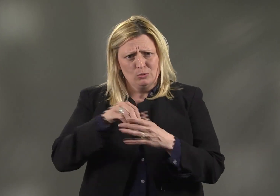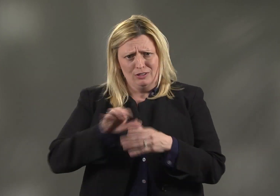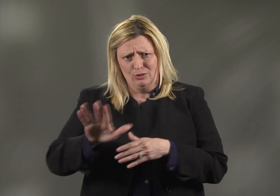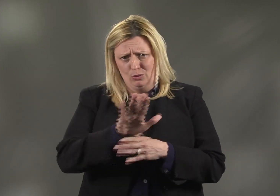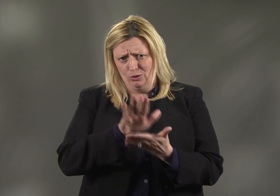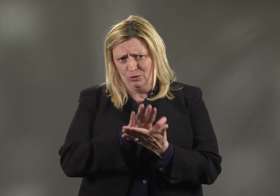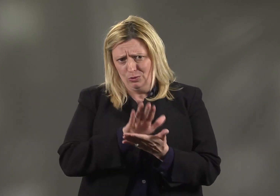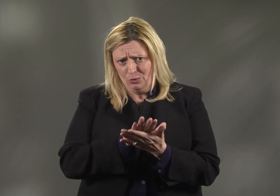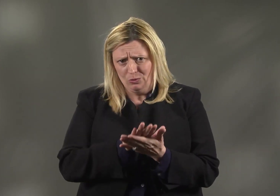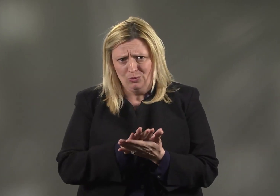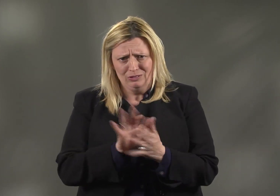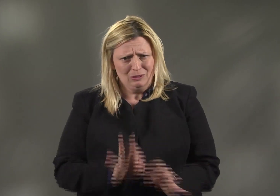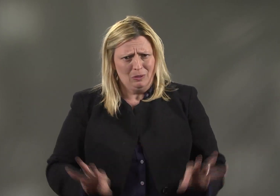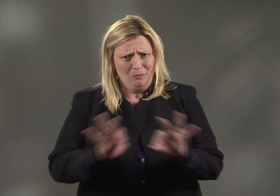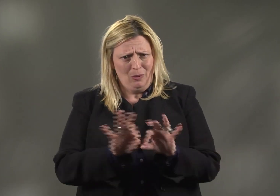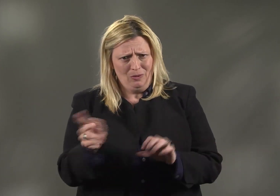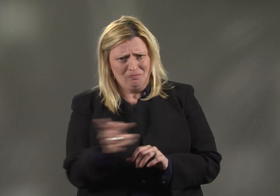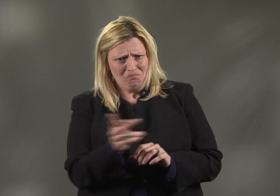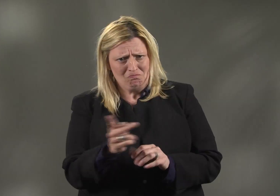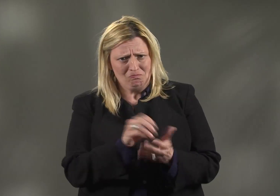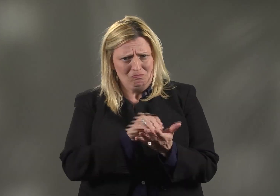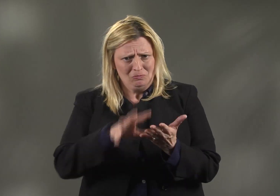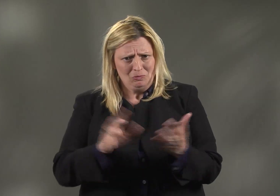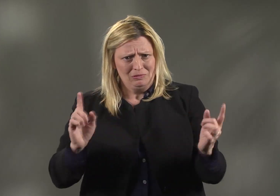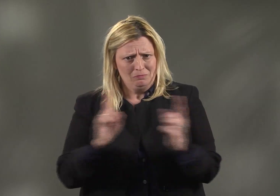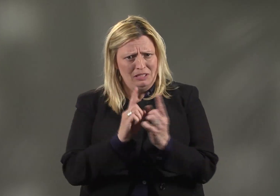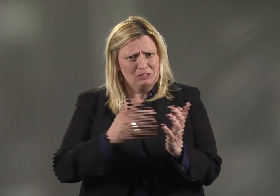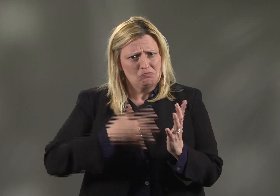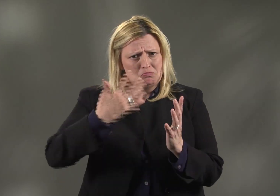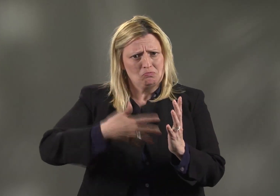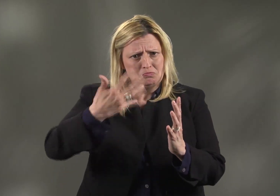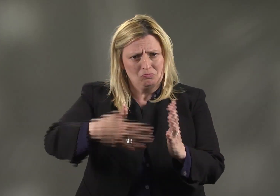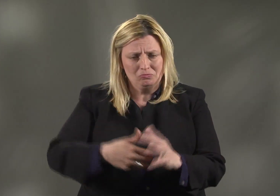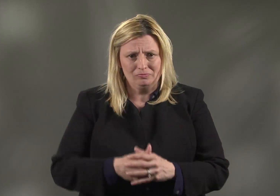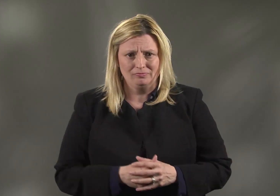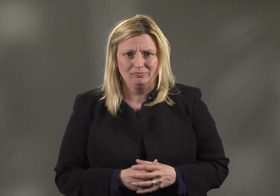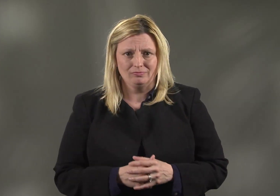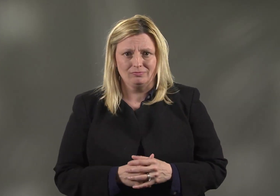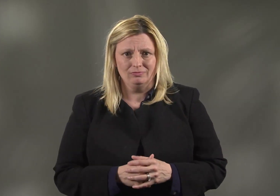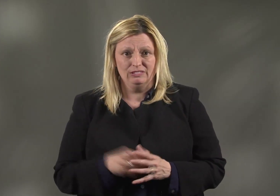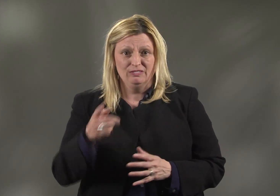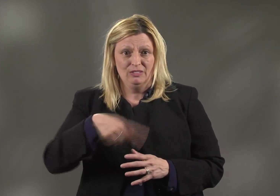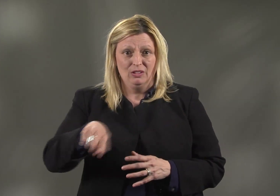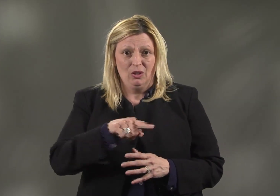If there is another student in the school, then it's important that those students meet each other occasionally.